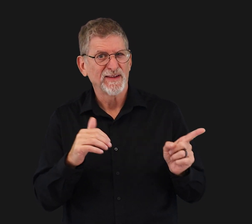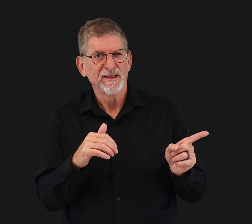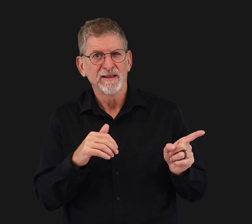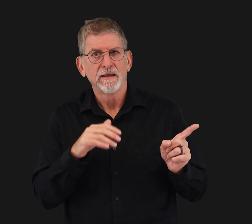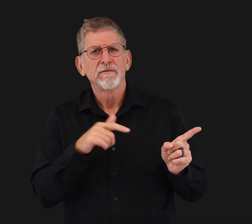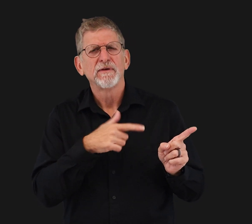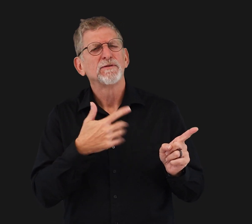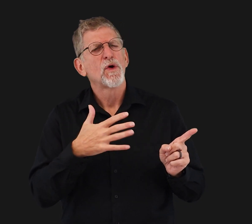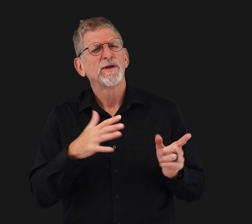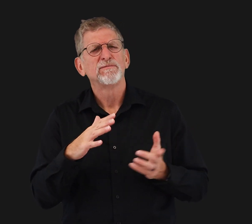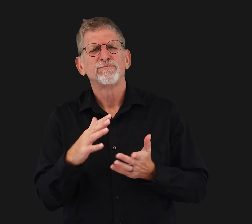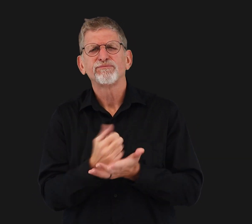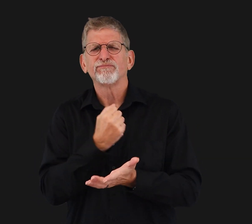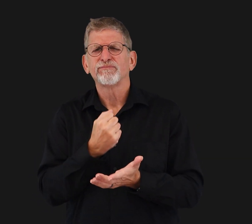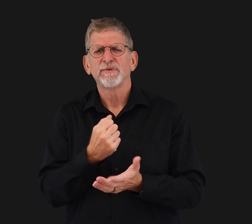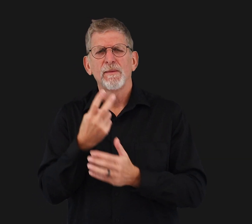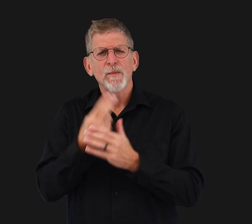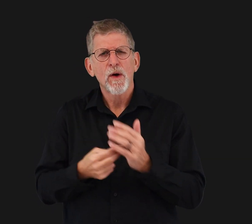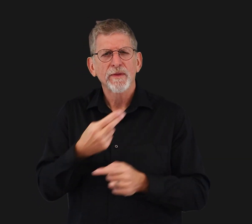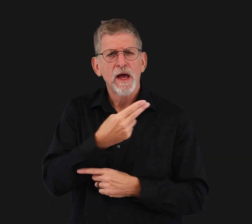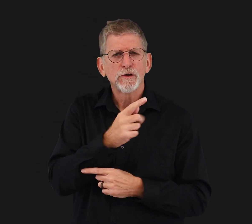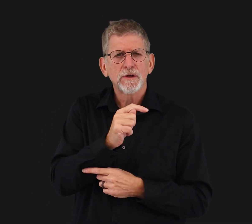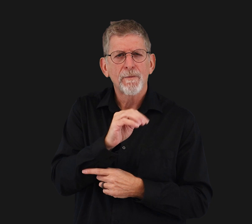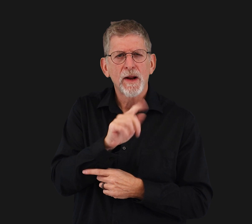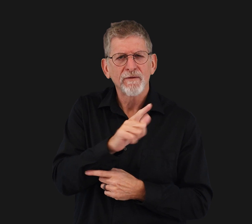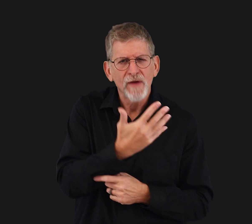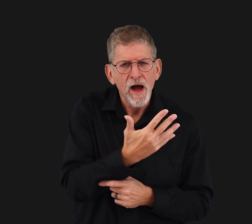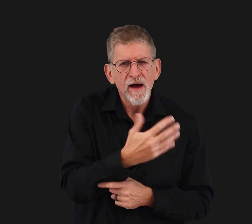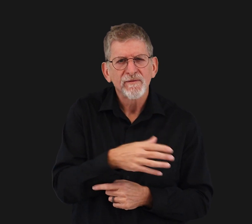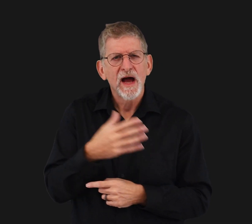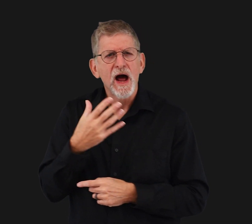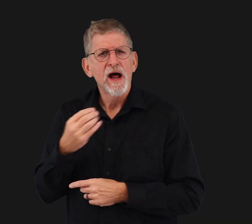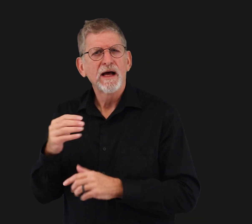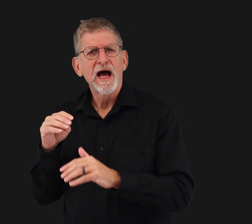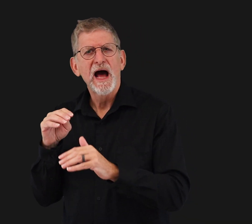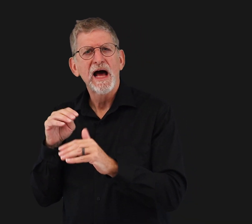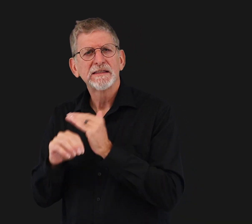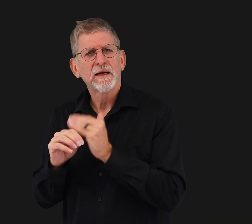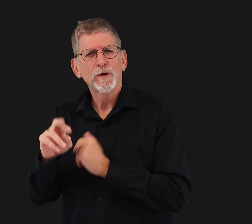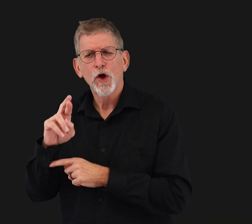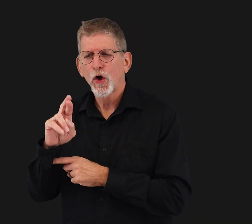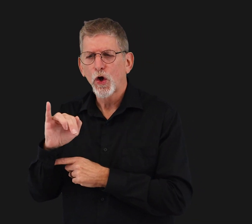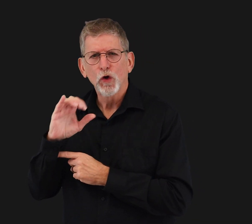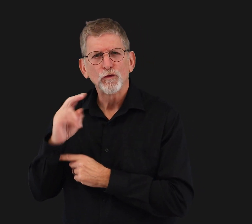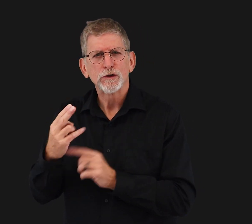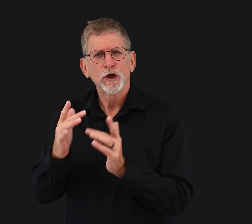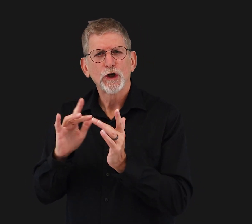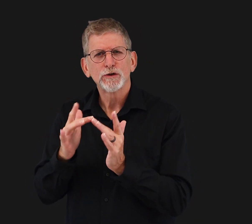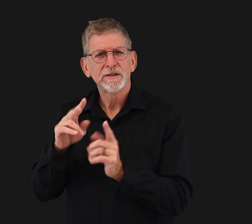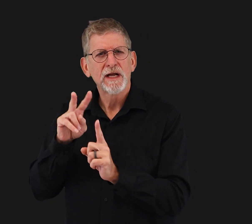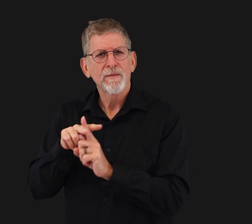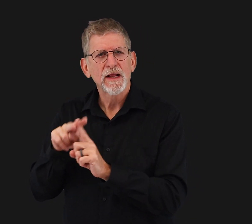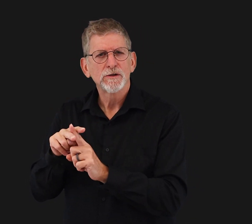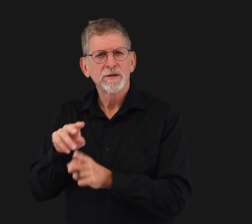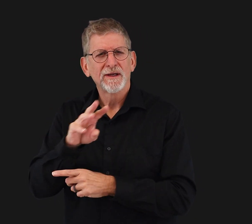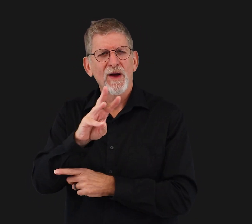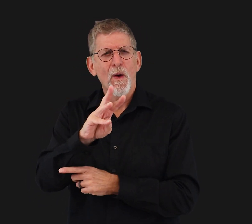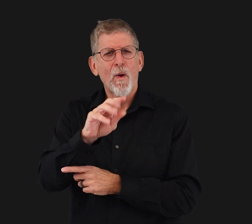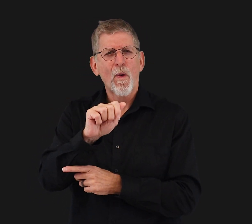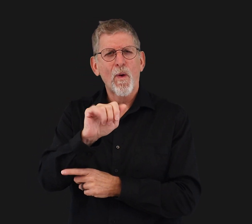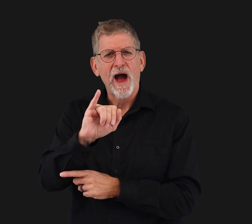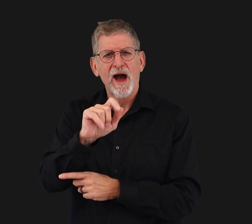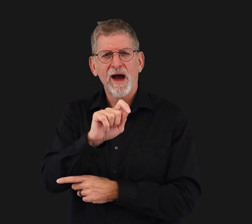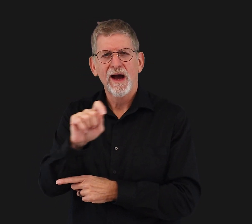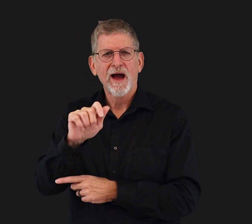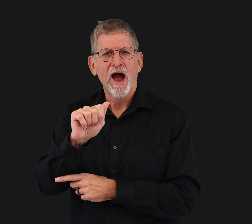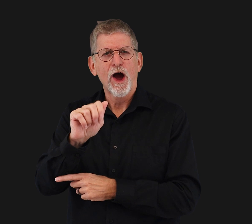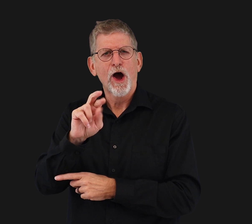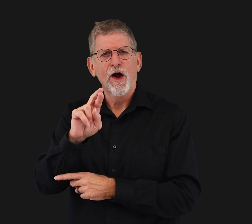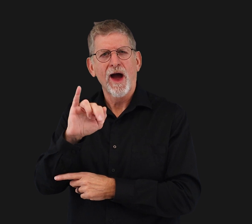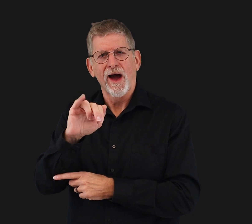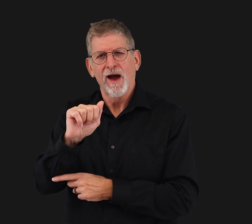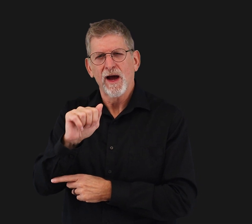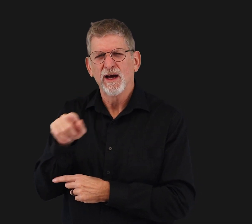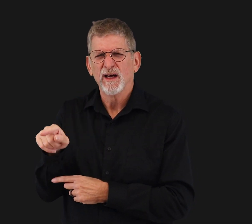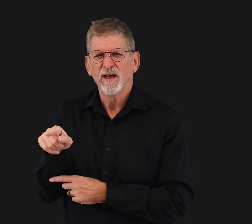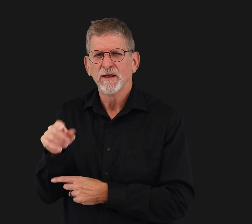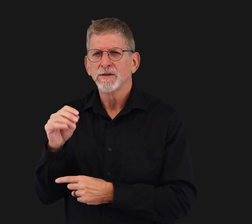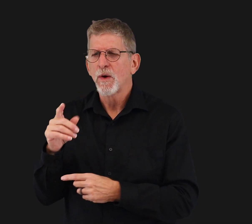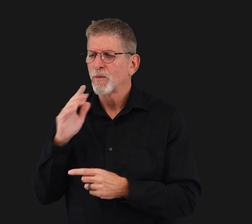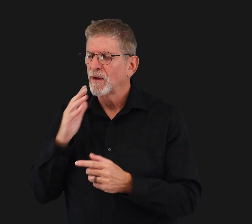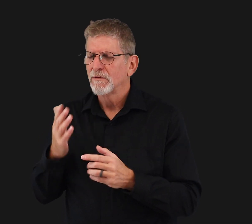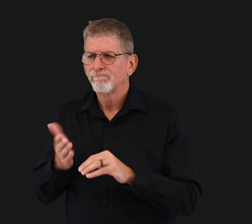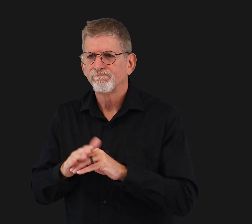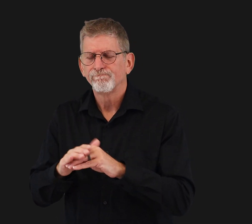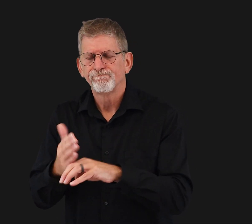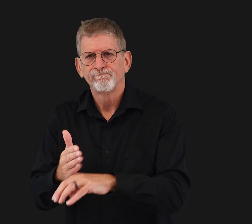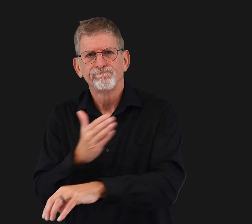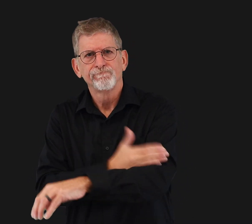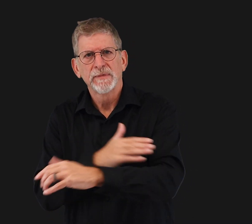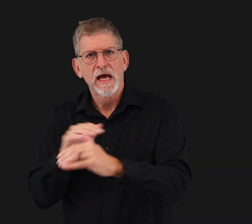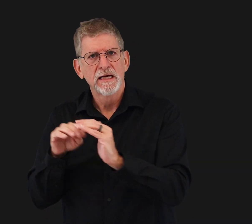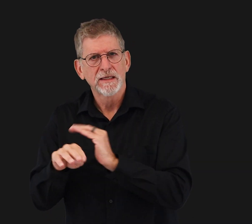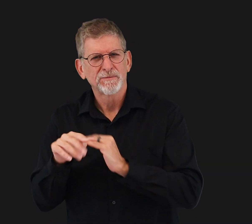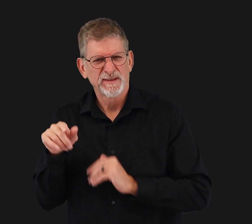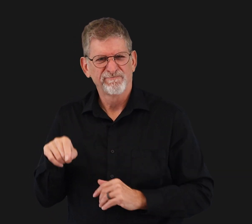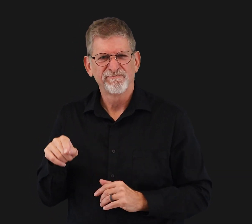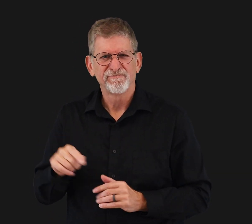and leverages both HTML5 and Accessible Rich Internet Applications (WAI-ARIA) to further enhance accessibility.